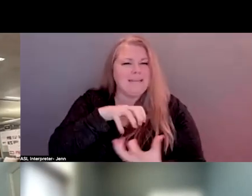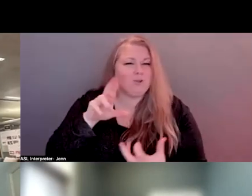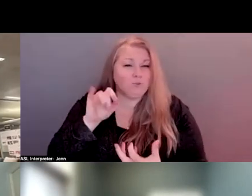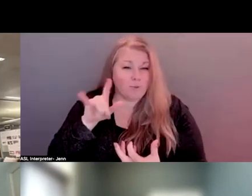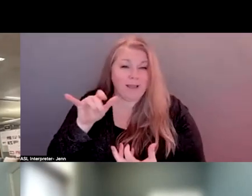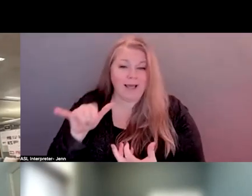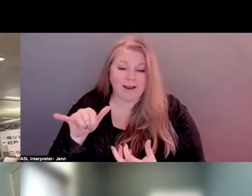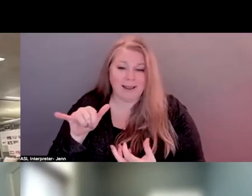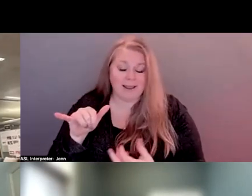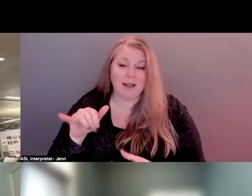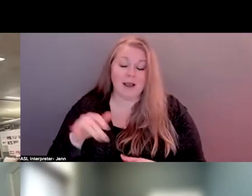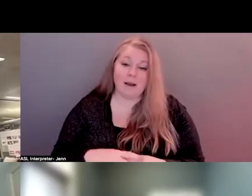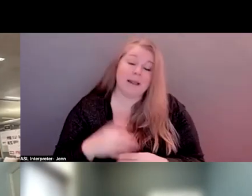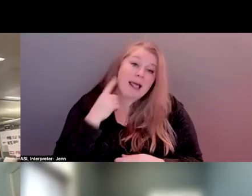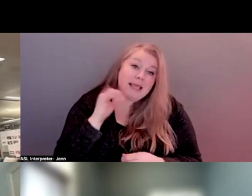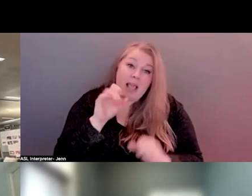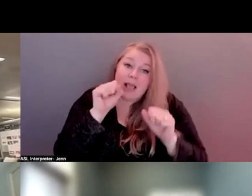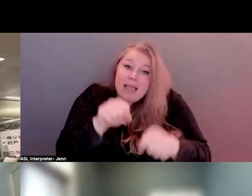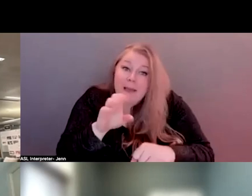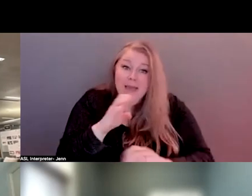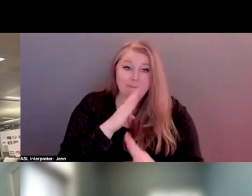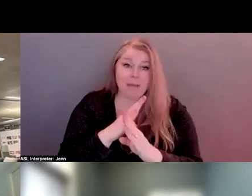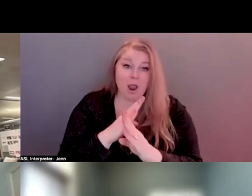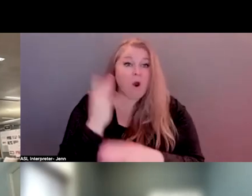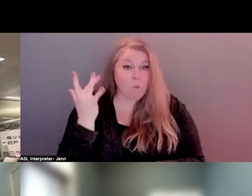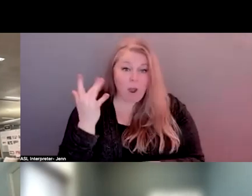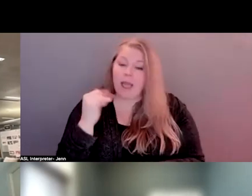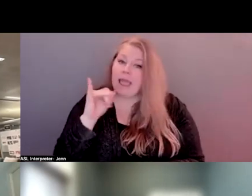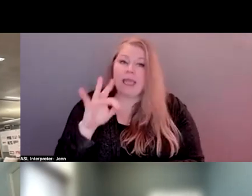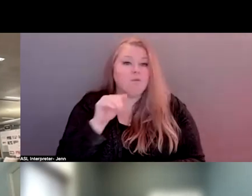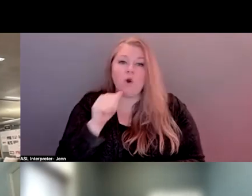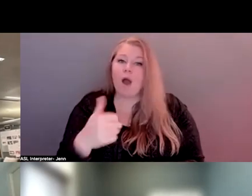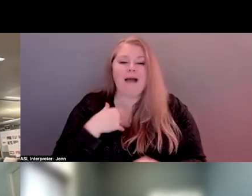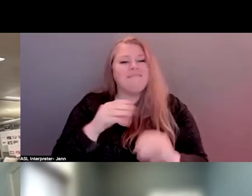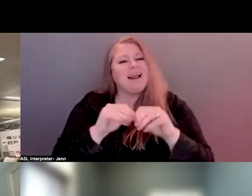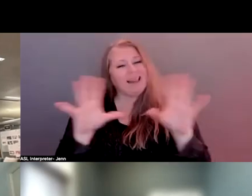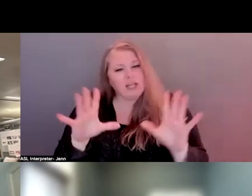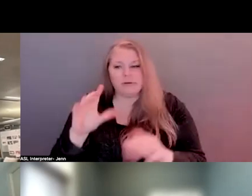Which I think it could be a barrier because if we don't have you know a clear clue in terms of